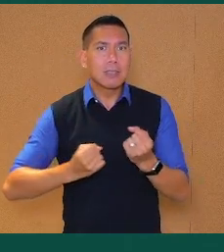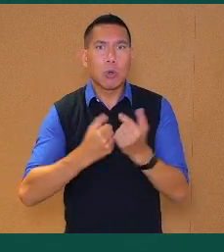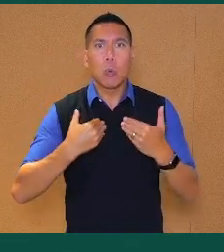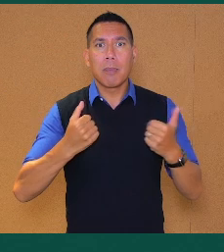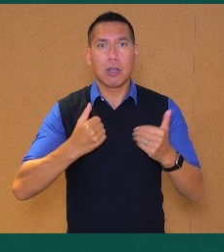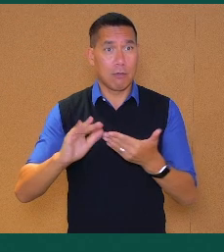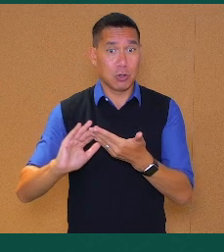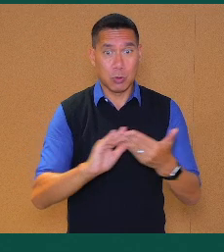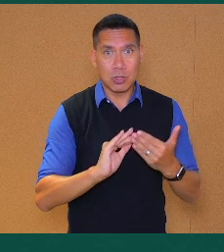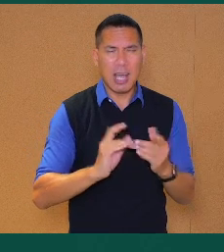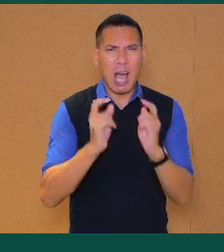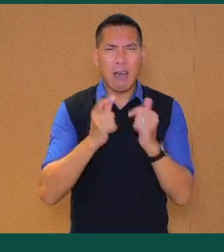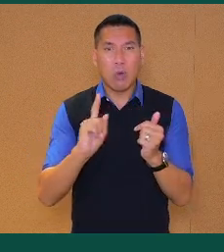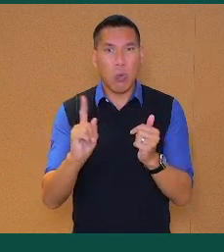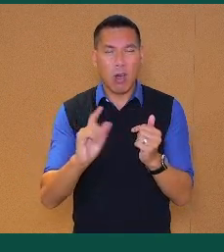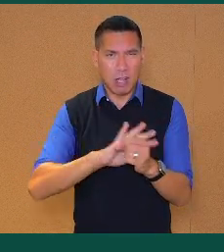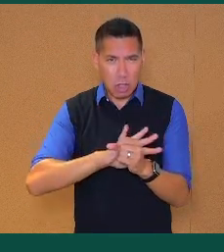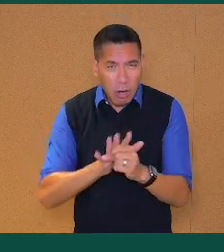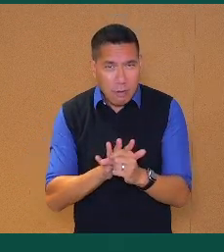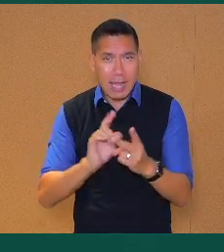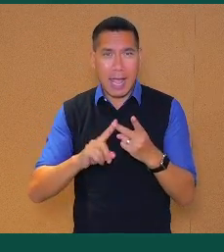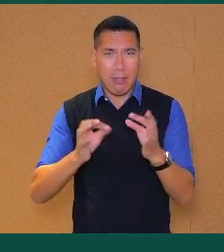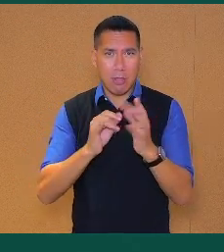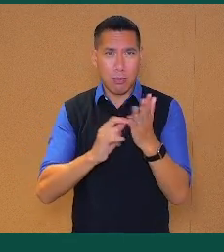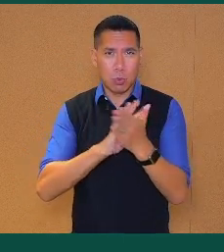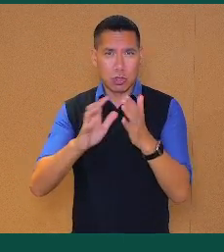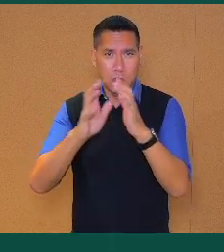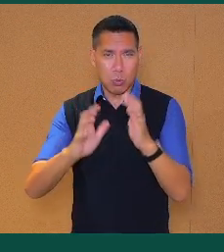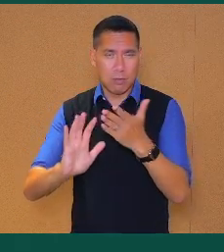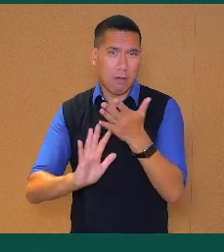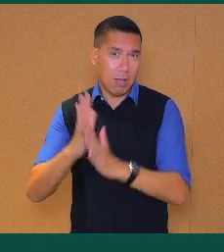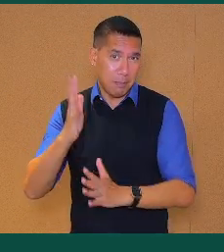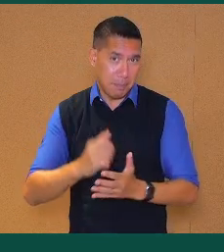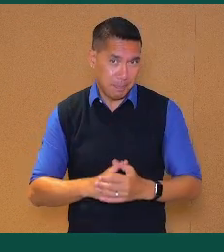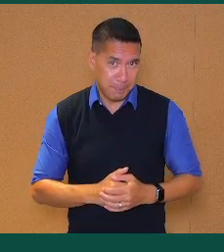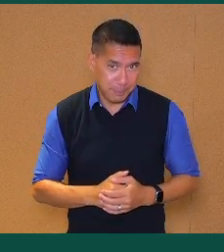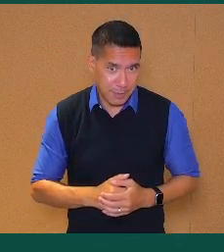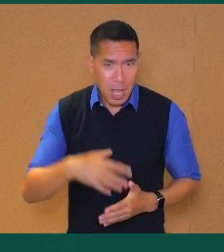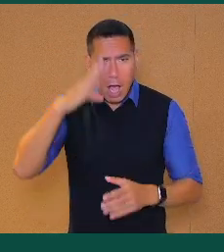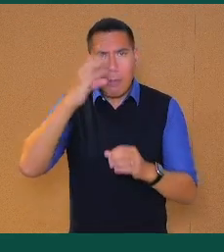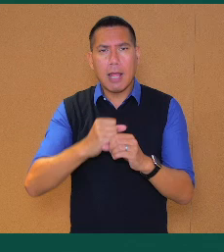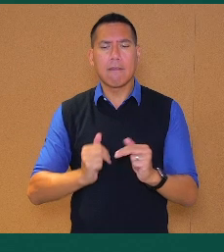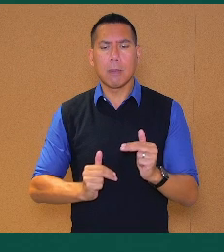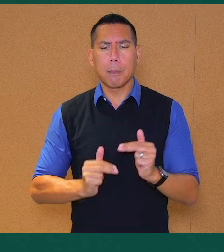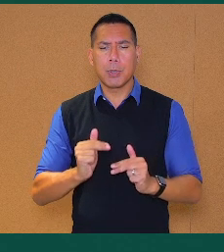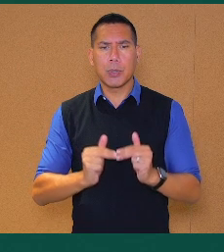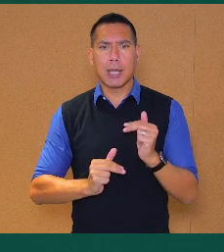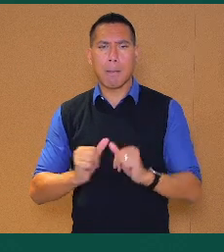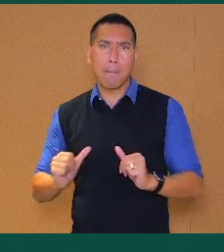coronavirus and the bushfires. I believe the Building Back Better award is important, because in a time when our